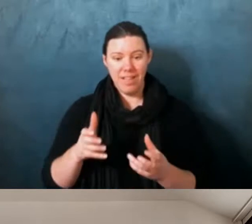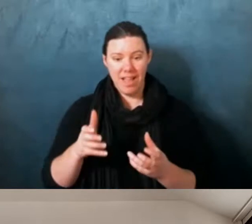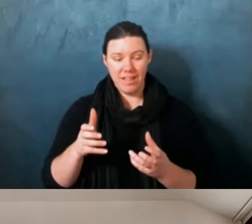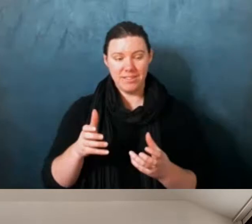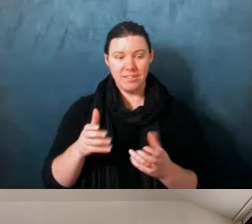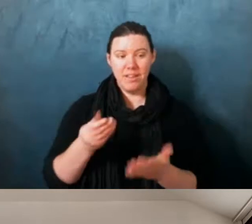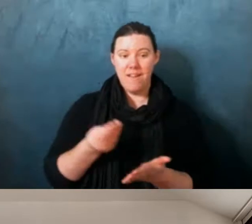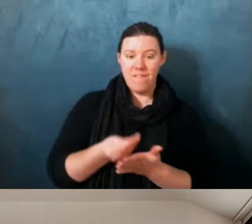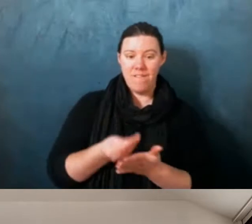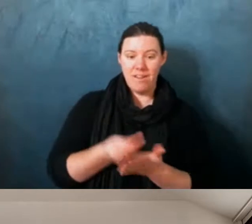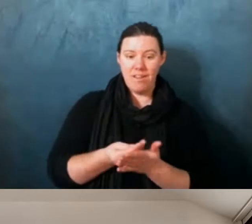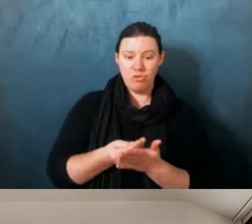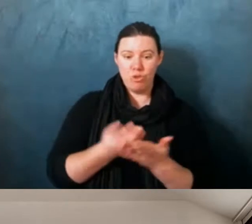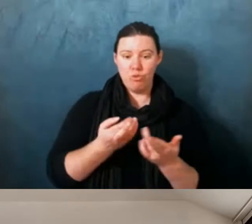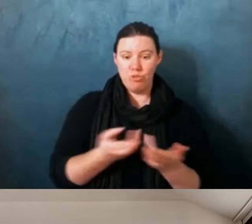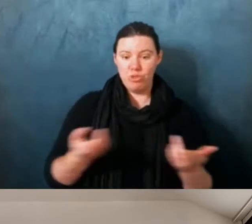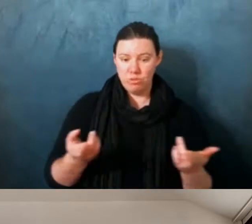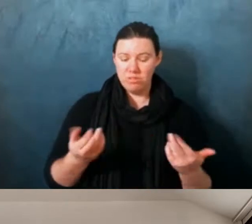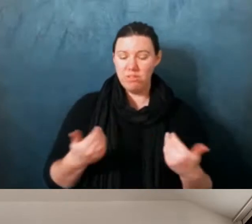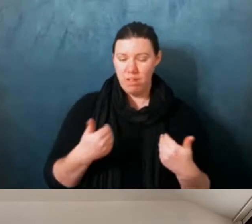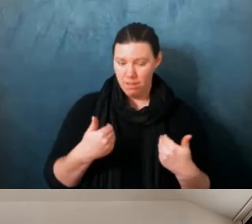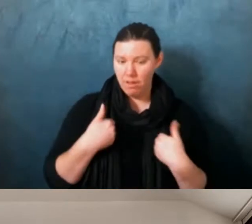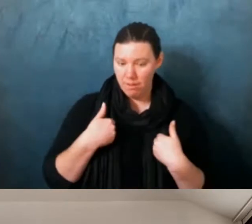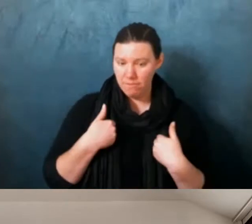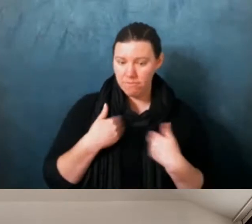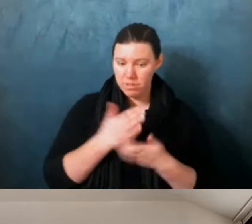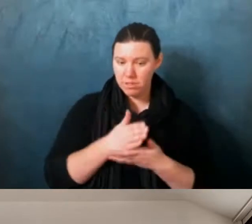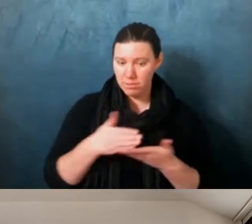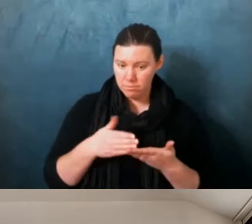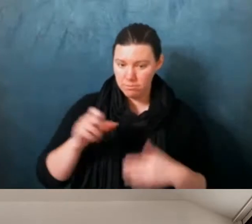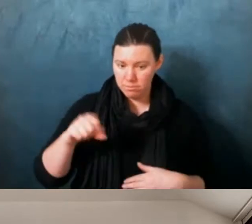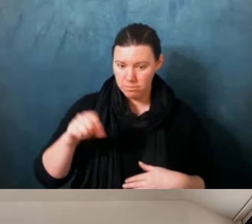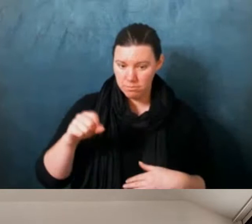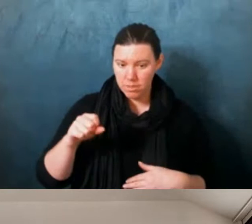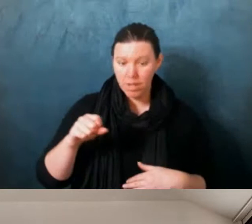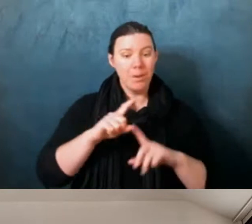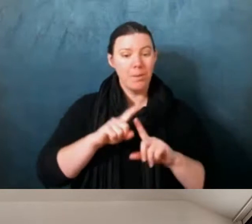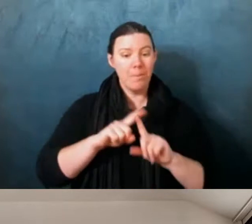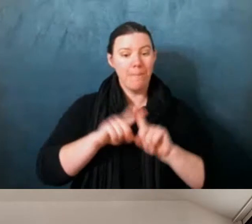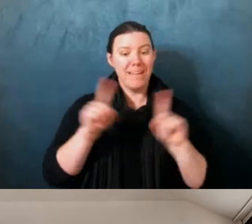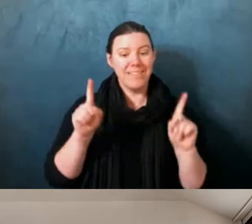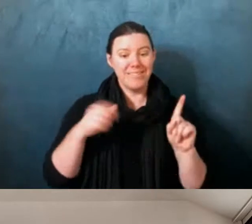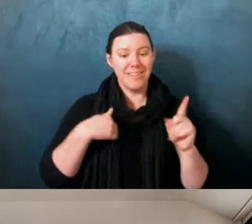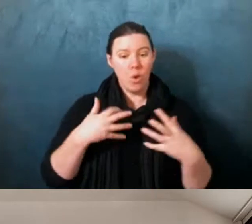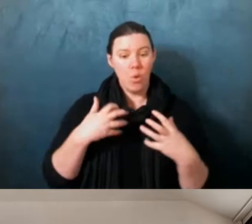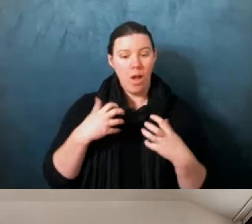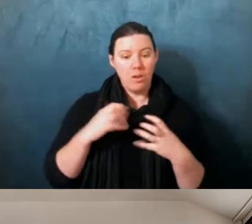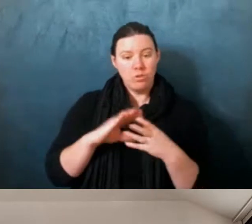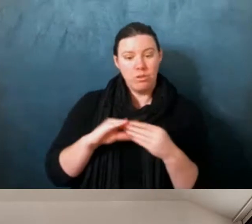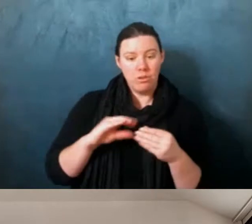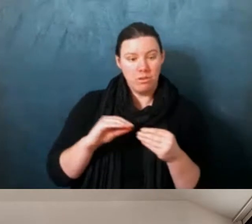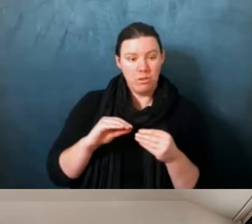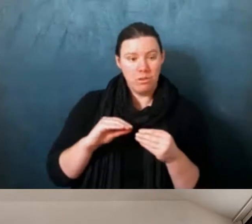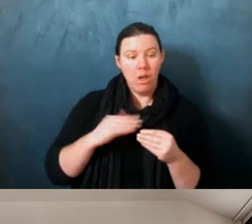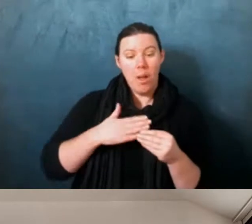But I'd like to share my experience as a parent of two children with special needs